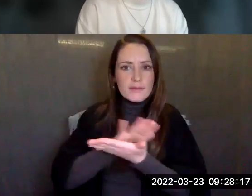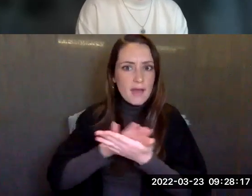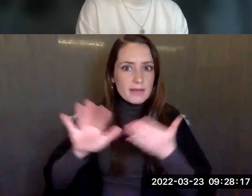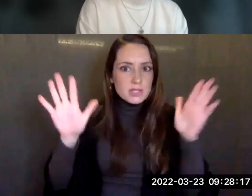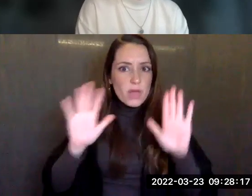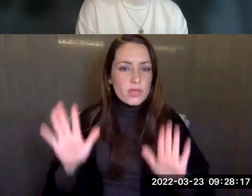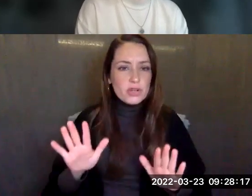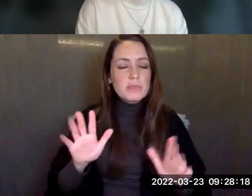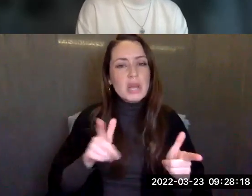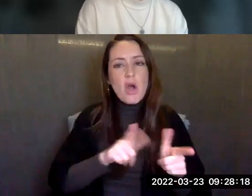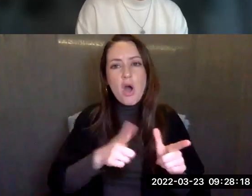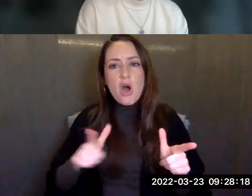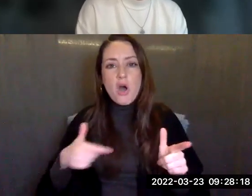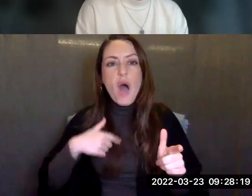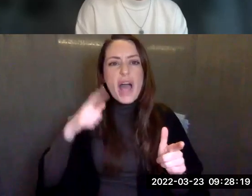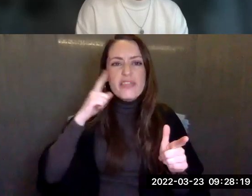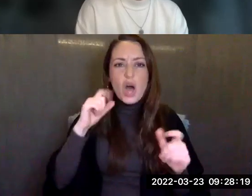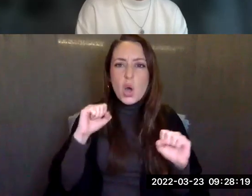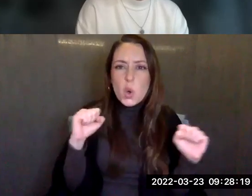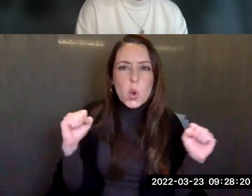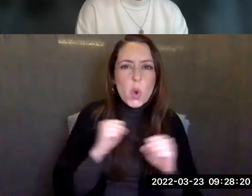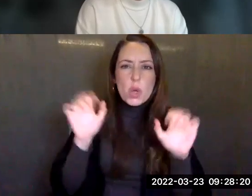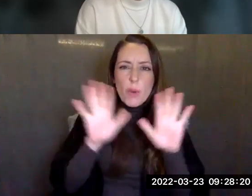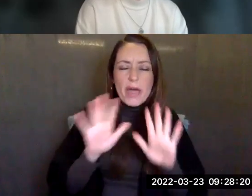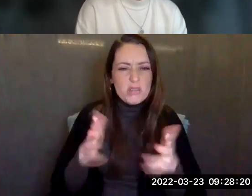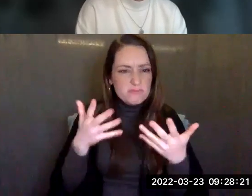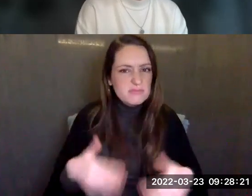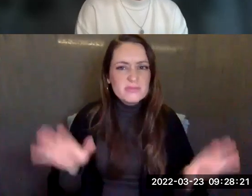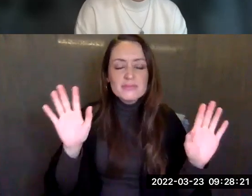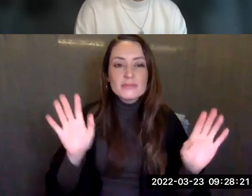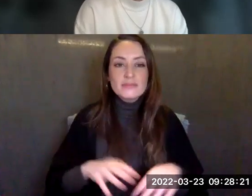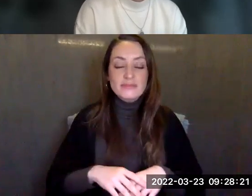But I thought that we were done with very, very cold weather, so I put away my heavy duty.